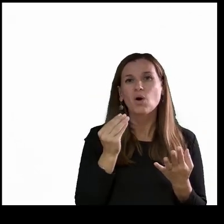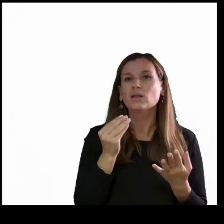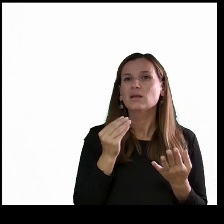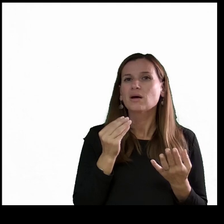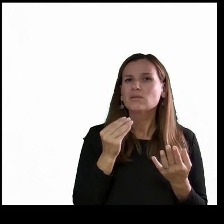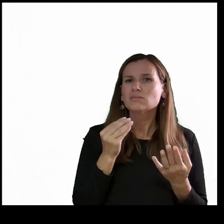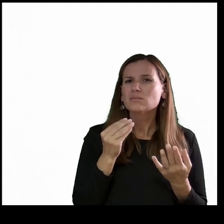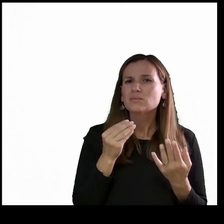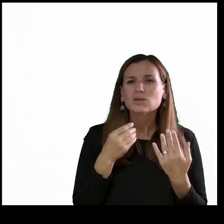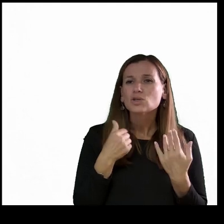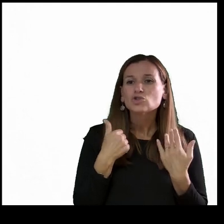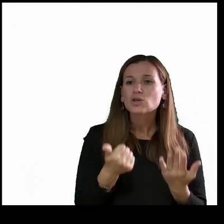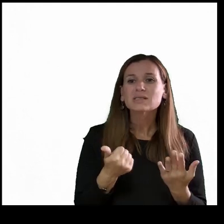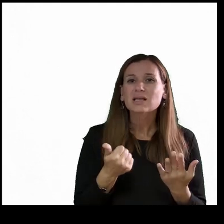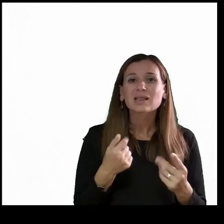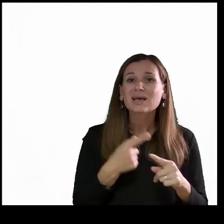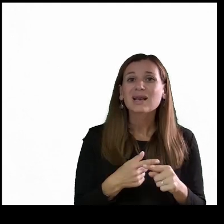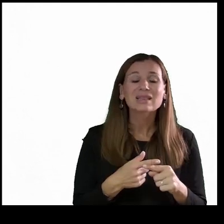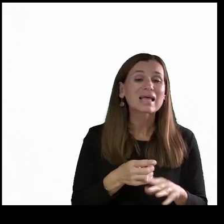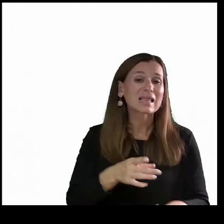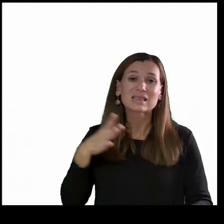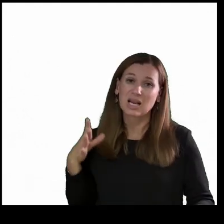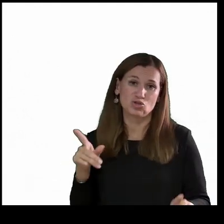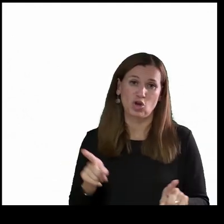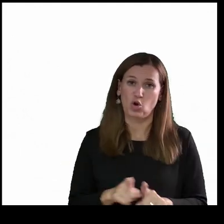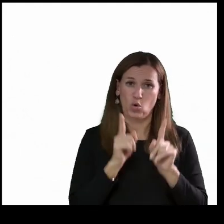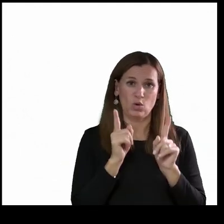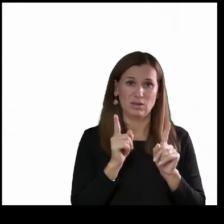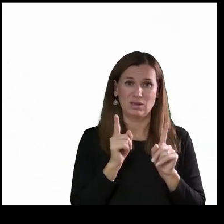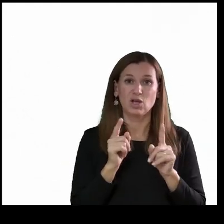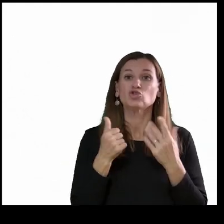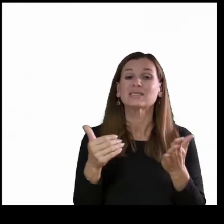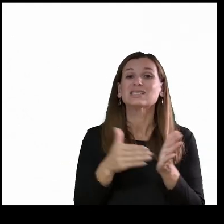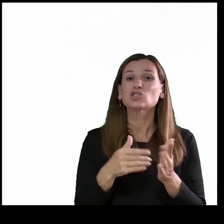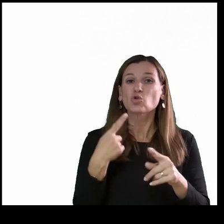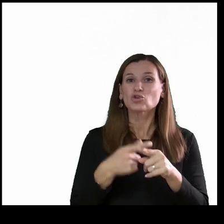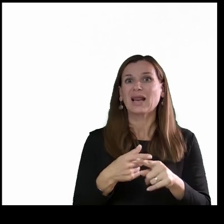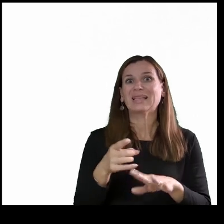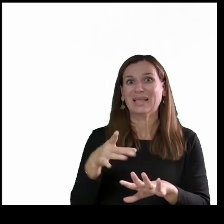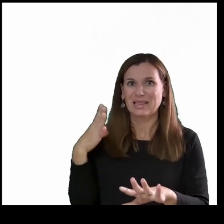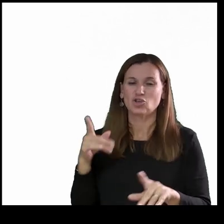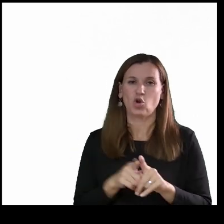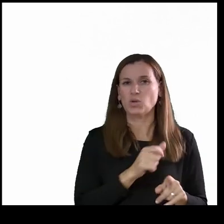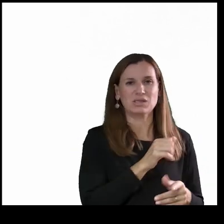times faster than text text. It's invented 2,000, 3,000 years ago.